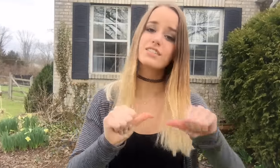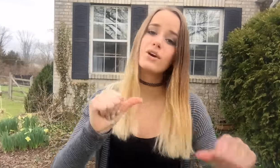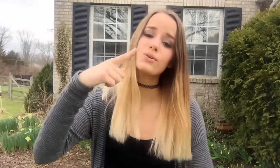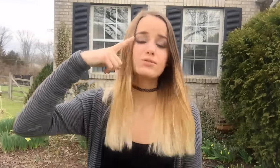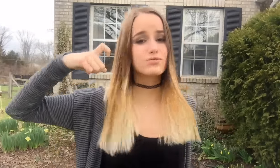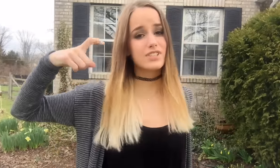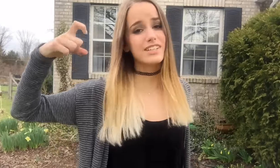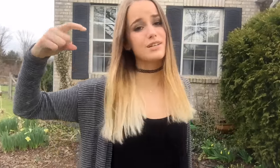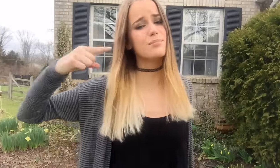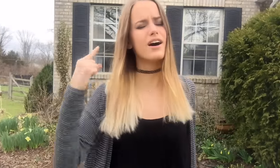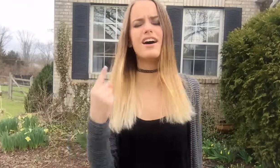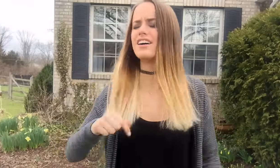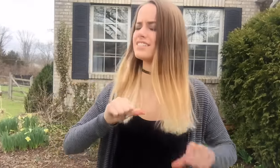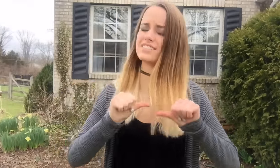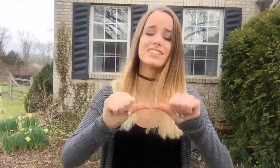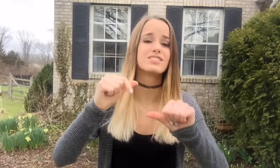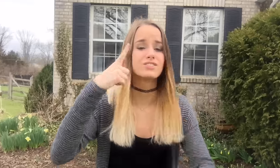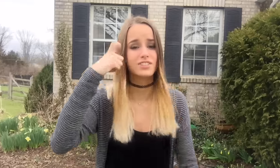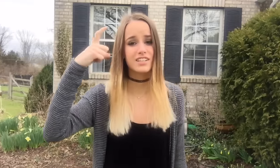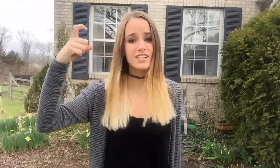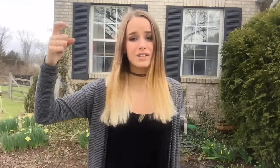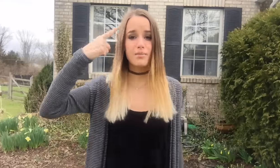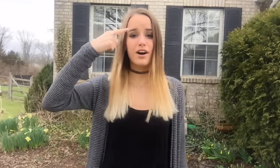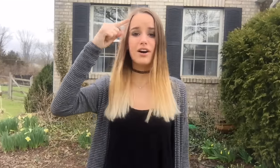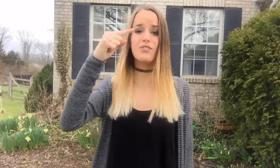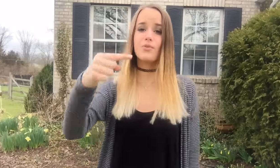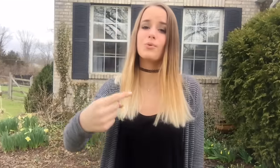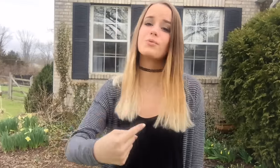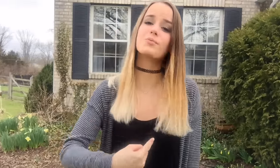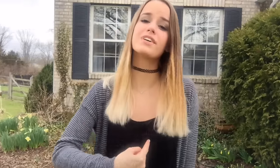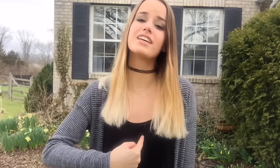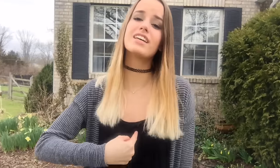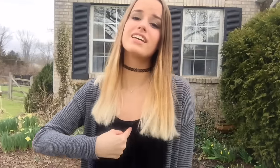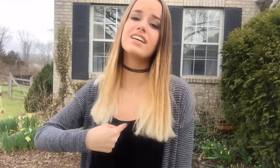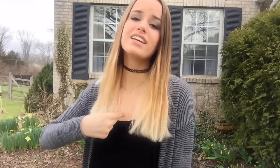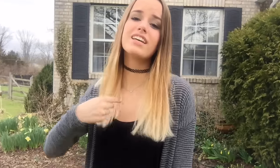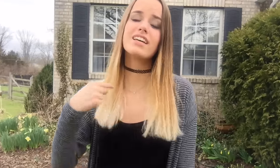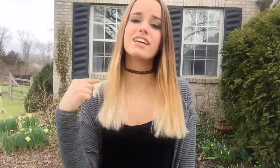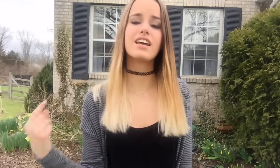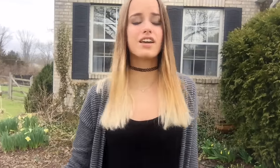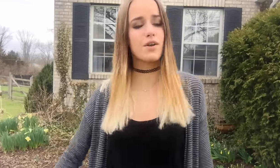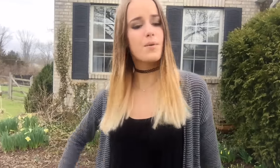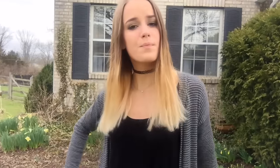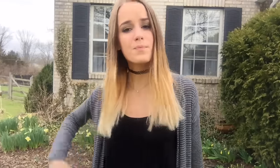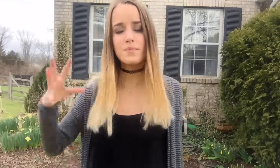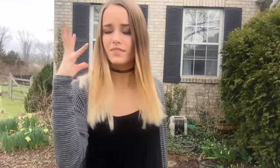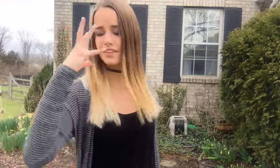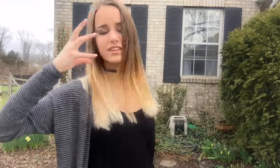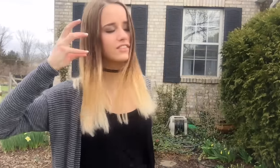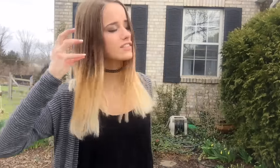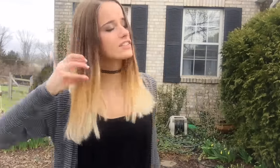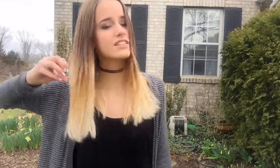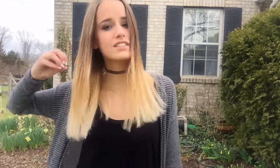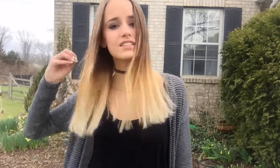So dream on, just dream on for me (Drifting off to sleep)